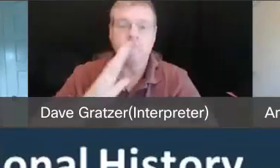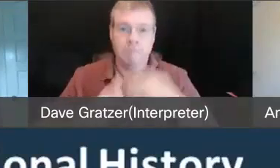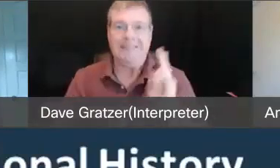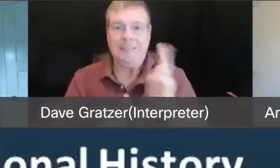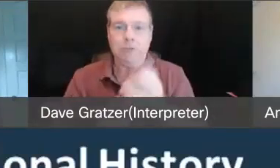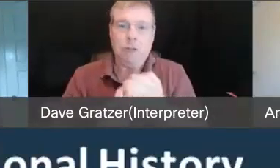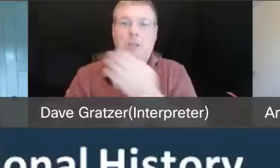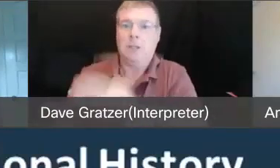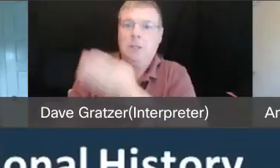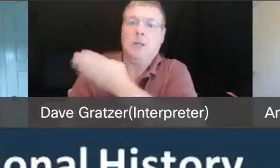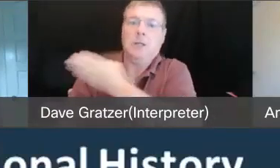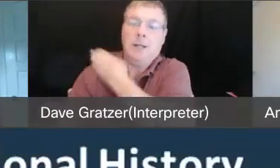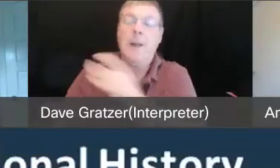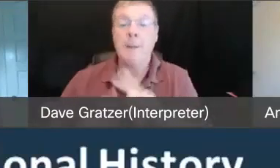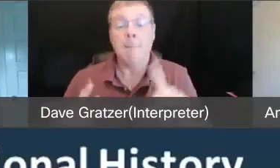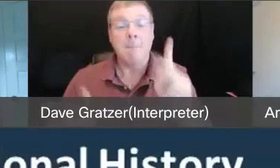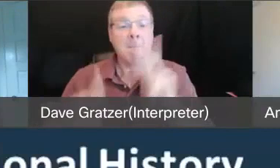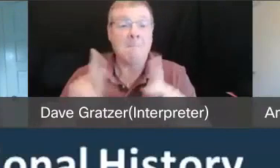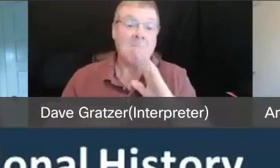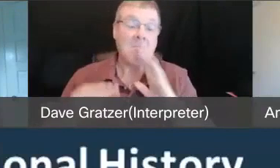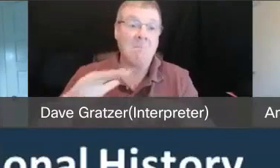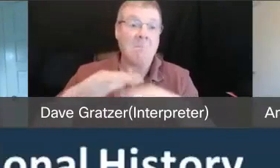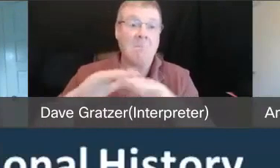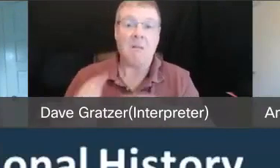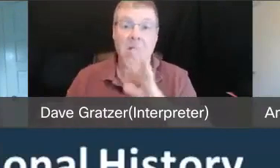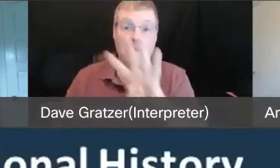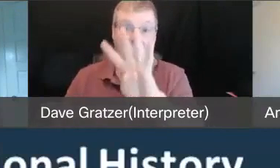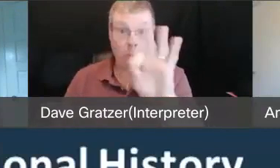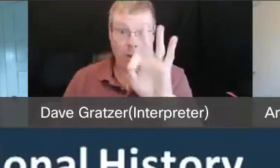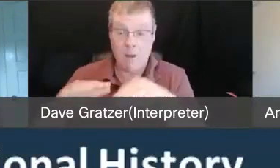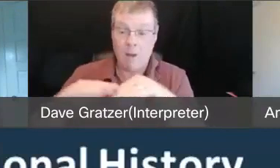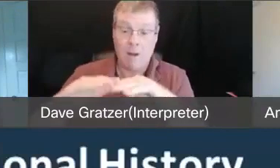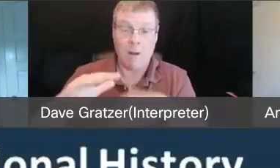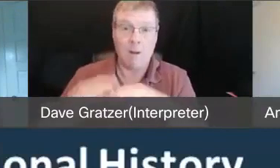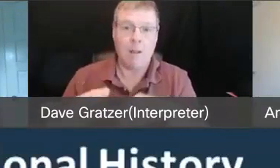But for most people that are under 49, we just need to see a pattern.